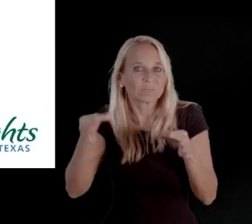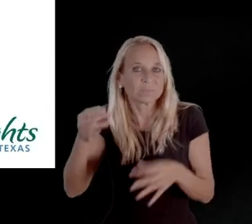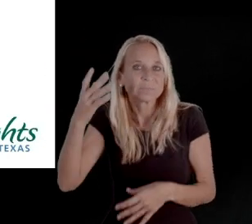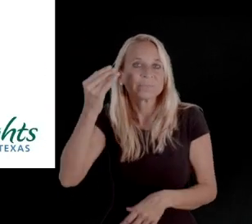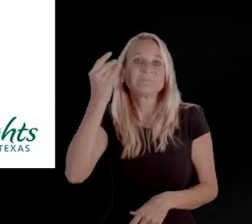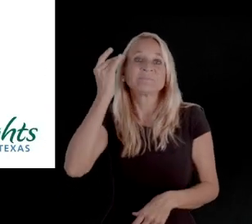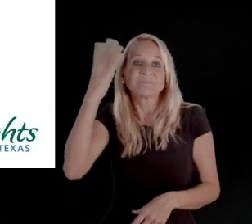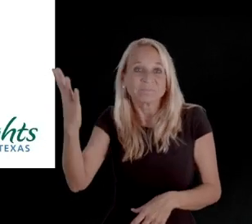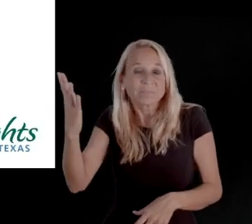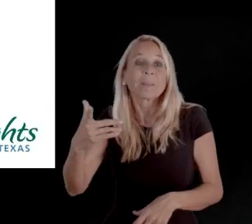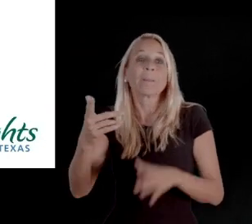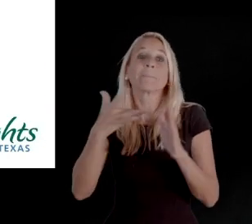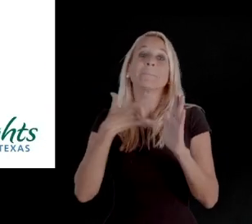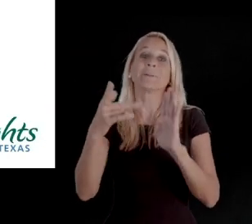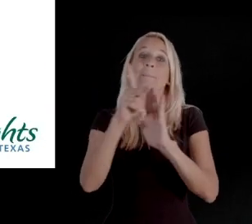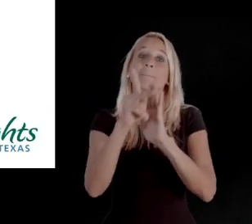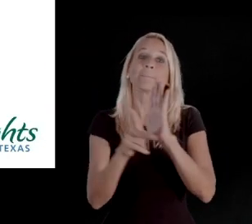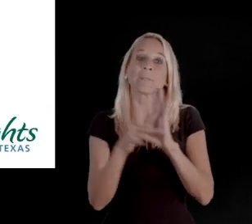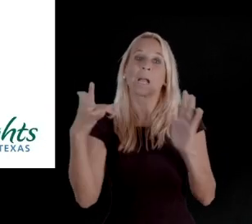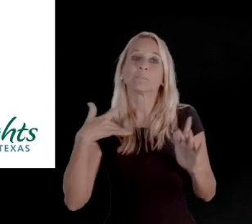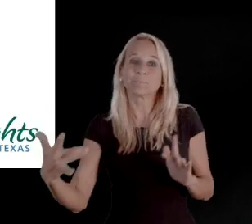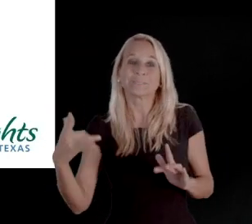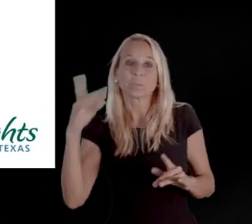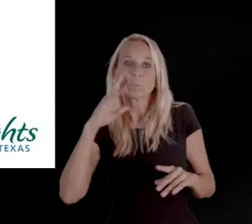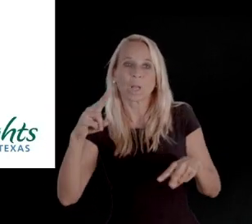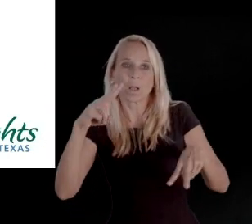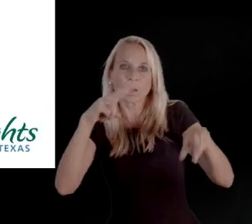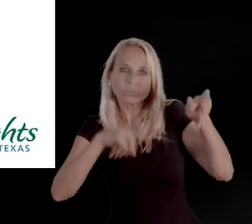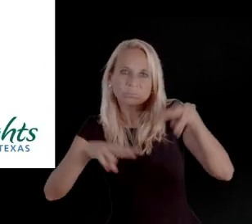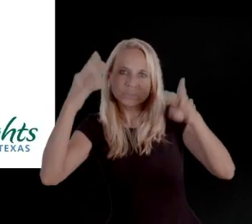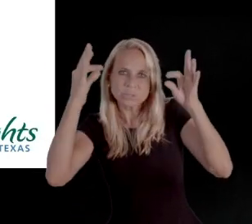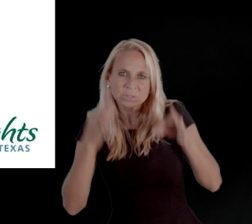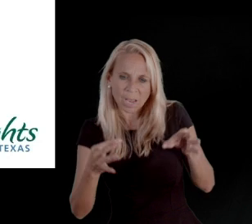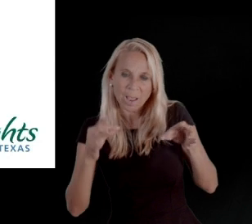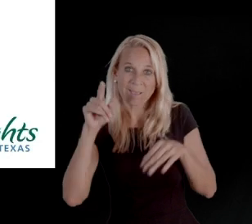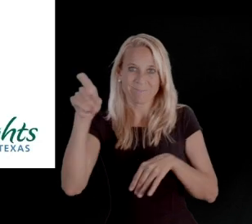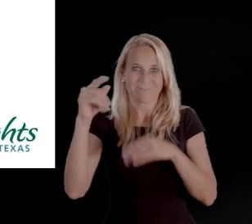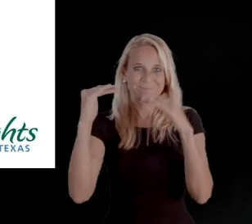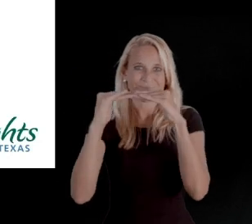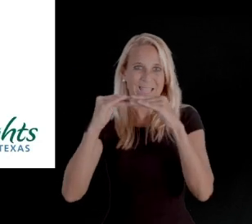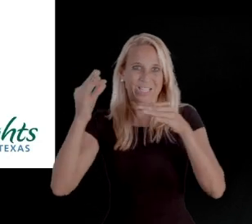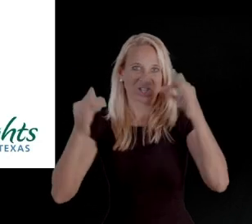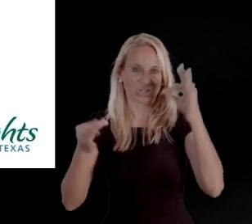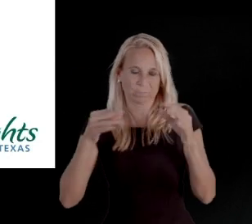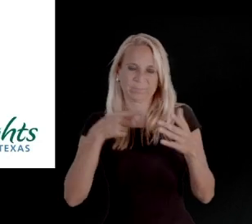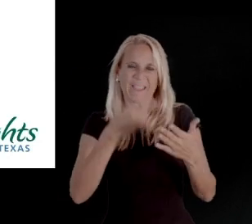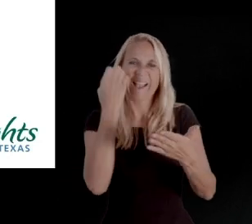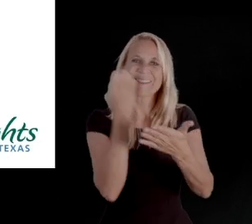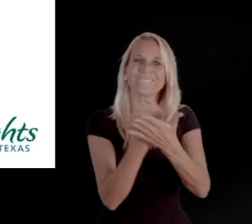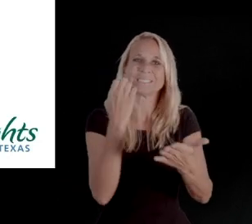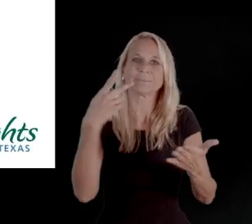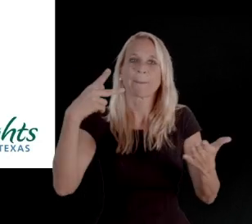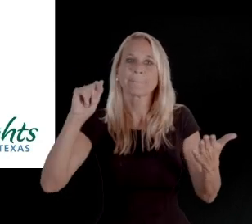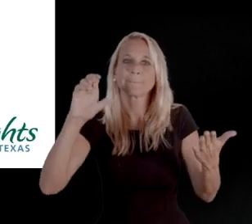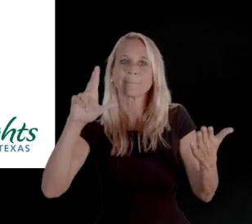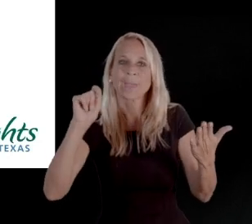Normally the policies that are utilized to make their decision are included within the fair hearing evidence packet. If they are not for any reason,